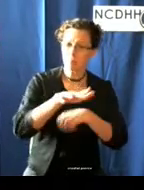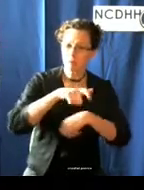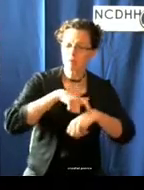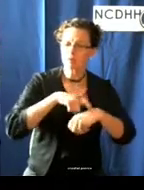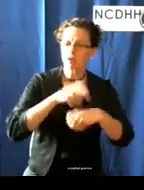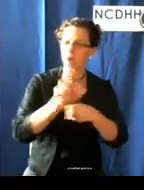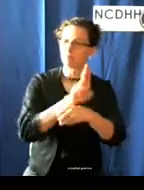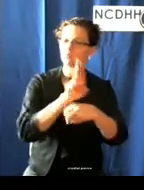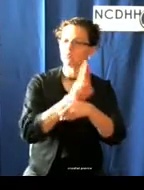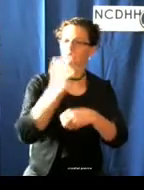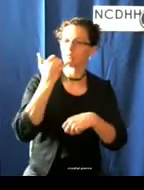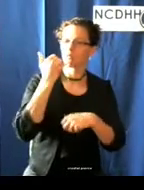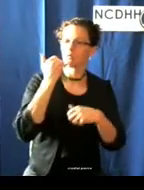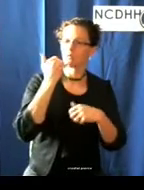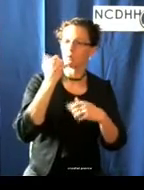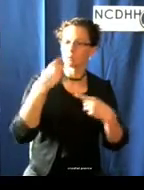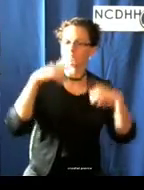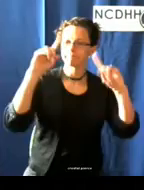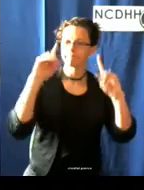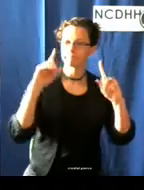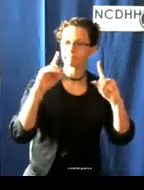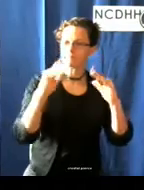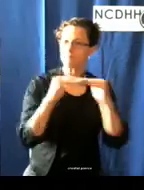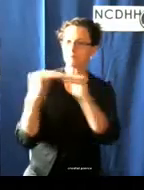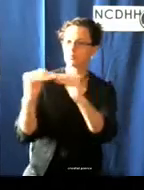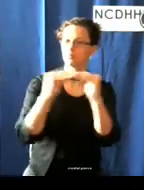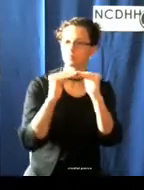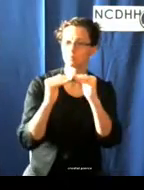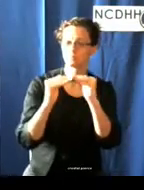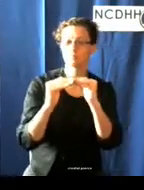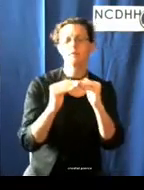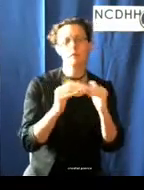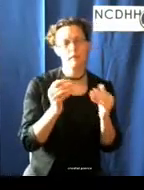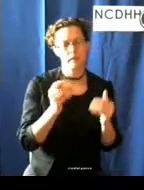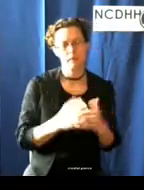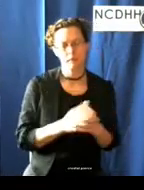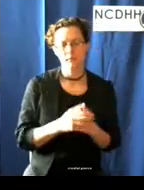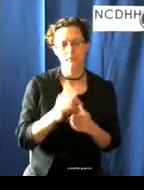AND THEN FINALLY IS ONE THAT IS OFTEN MISUNDERSTOOD BY LAW ENFORCEMENT